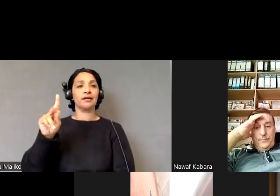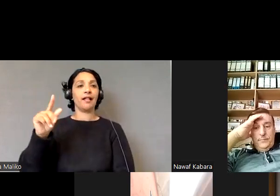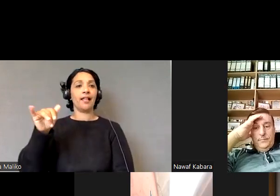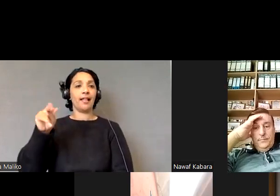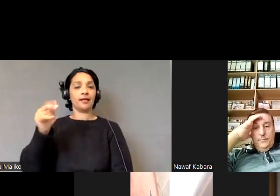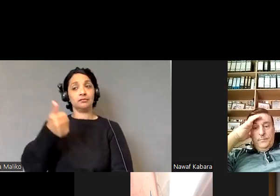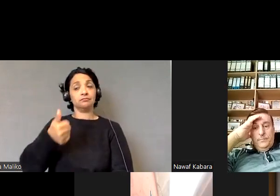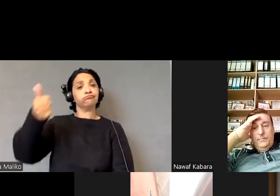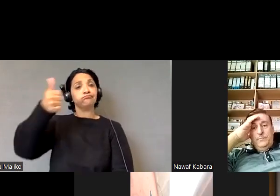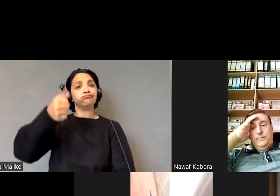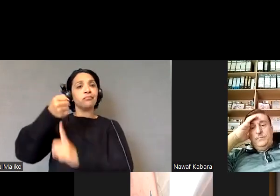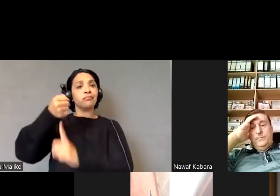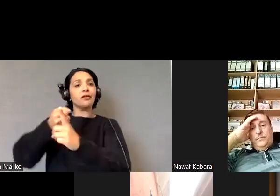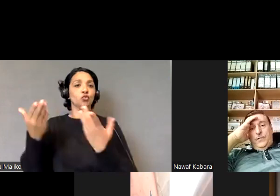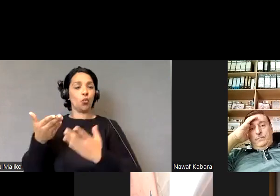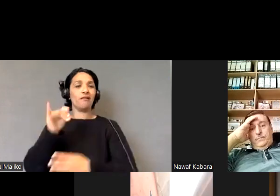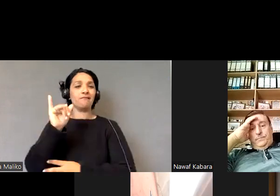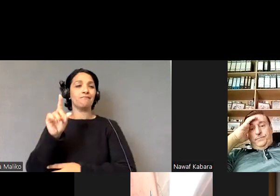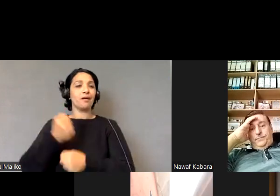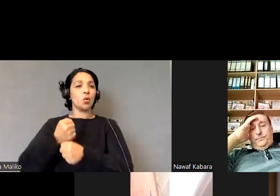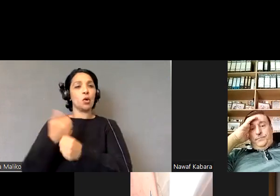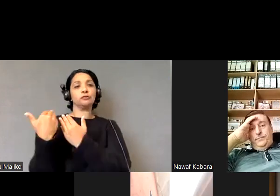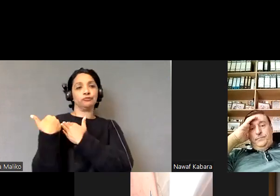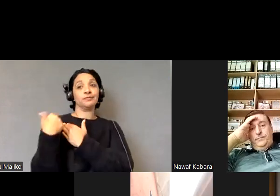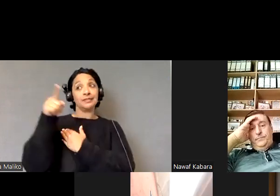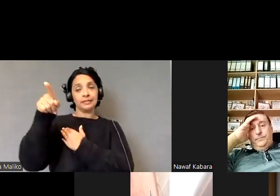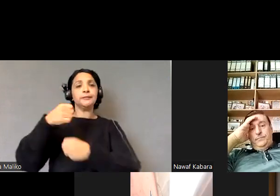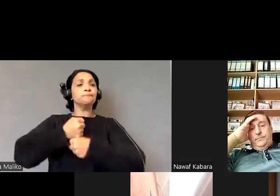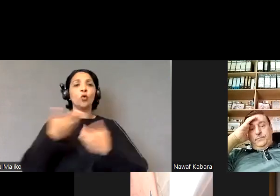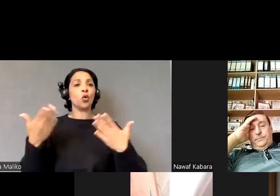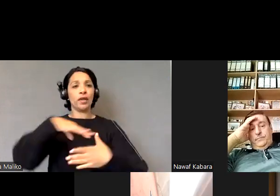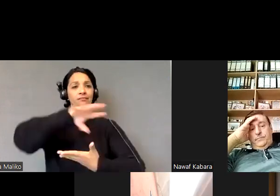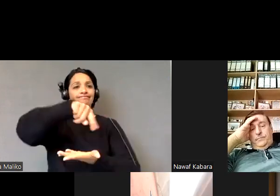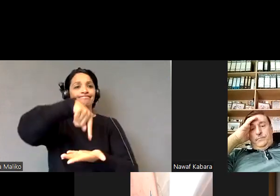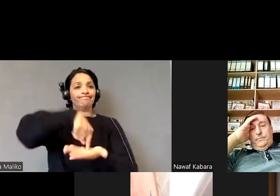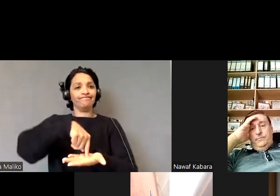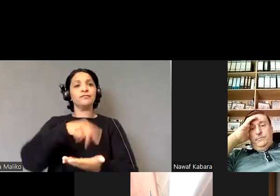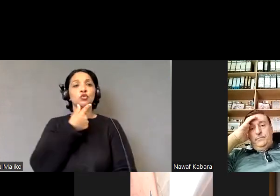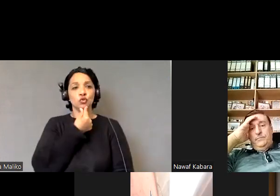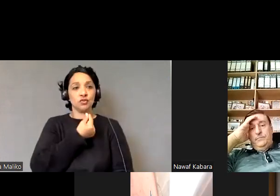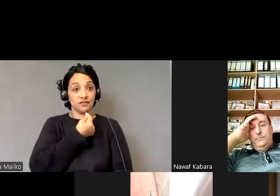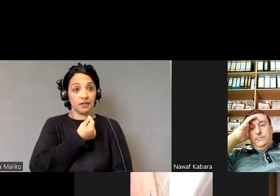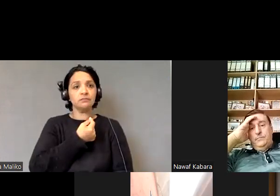Advocacy in IDA, he's based in Geneva, who will tell us a little bit about what we found